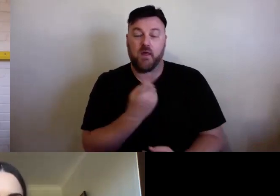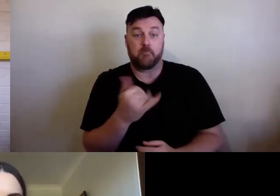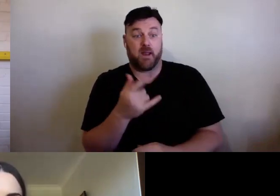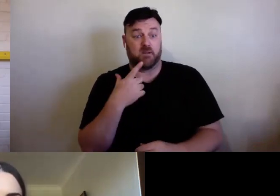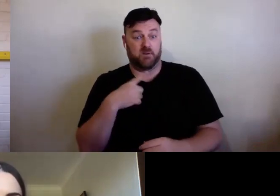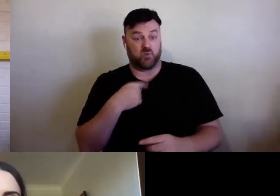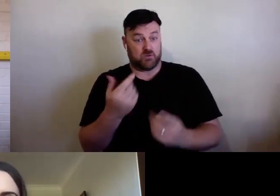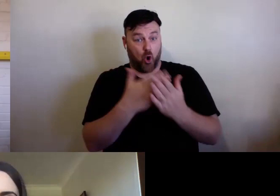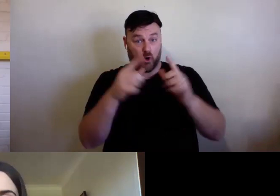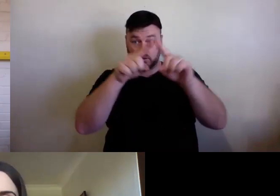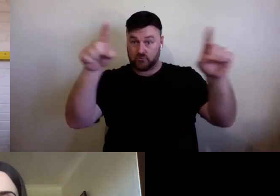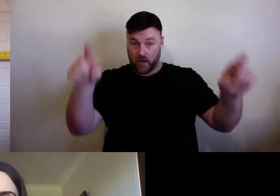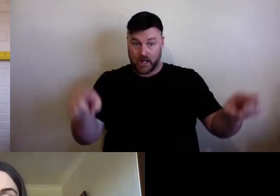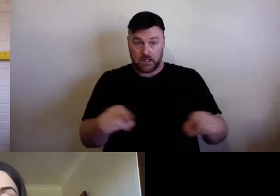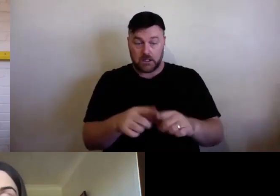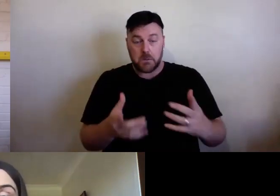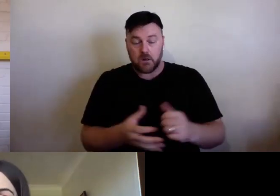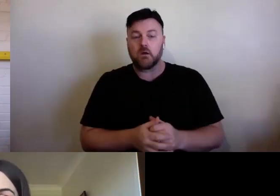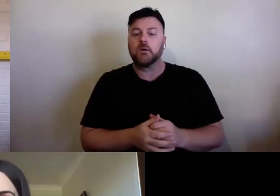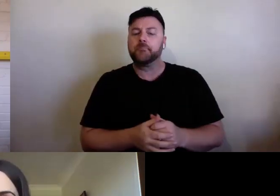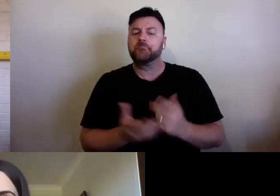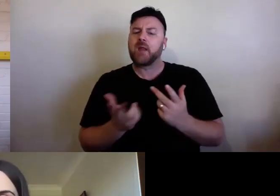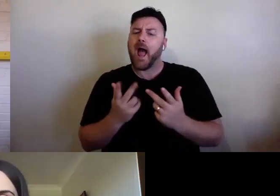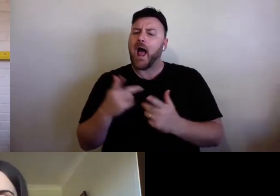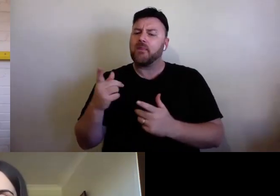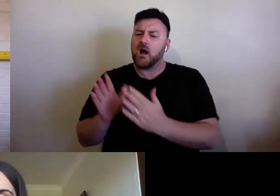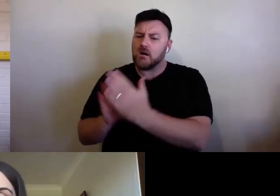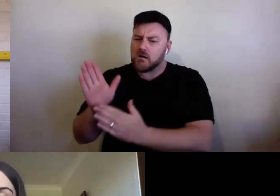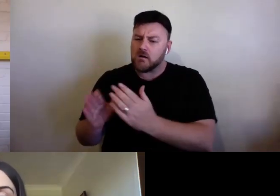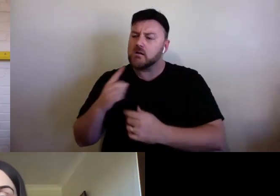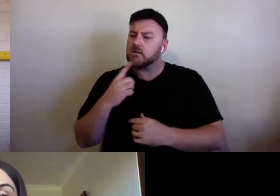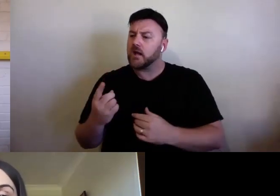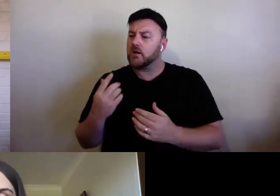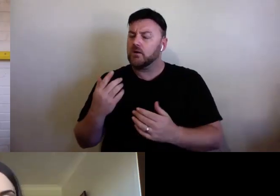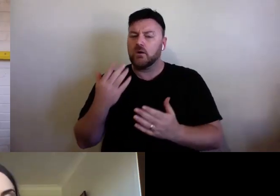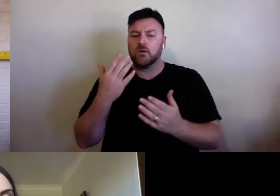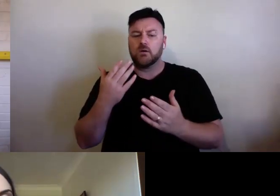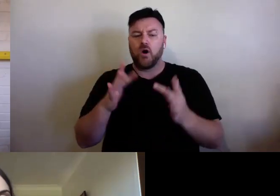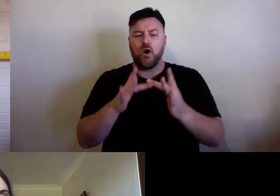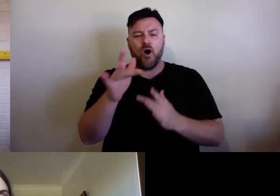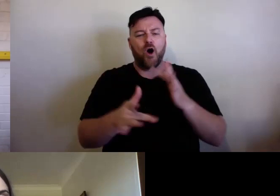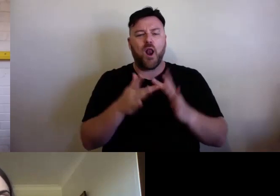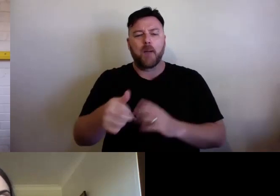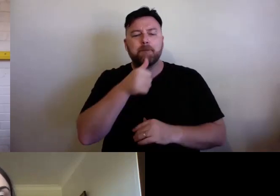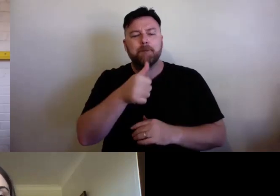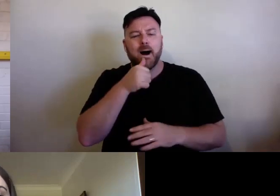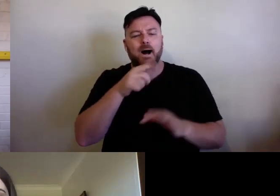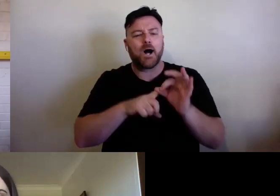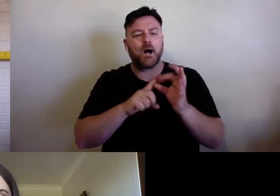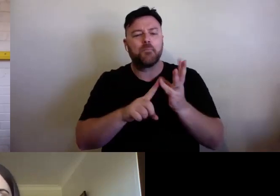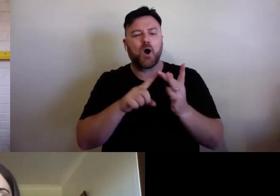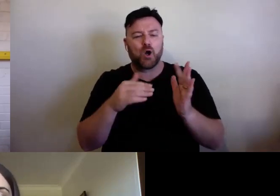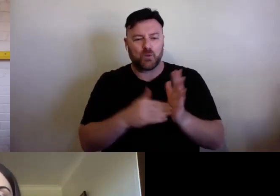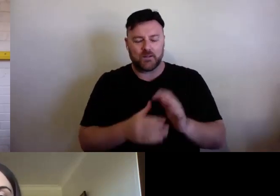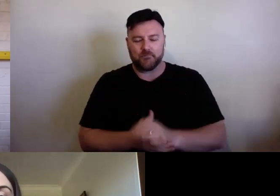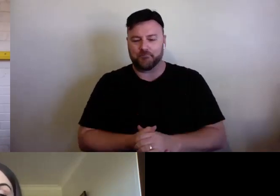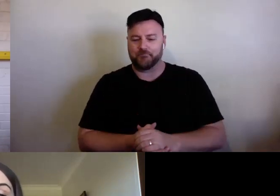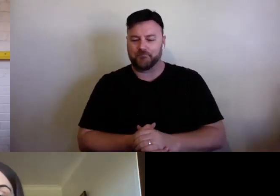online pub quiz. Joel Evans mentioned livestreamed spoken word